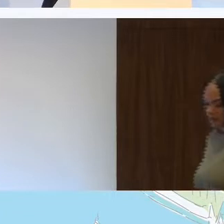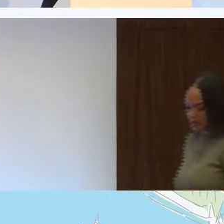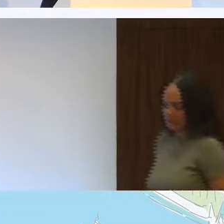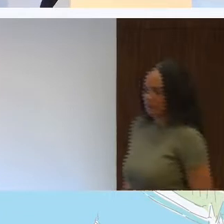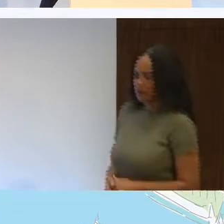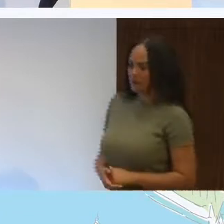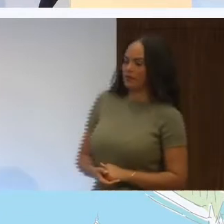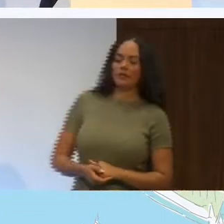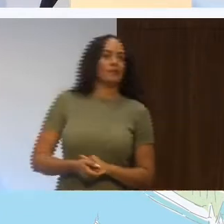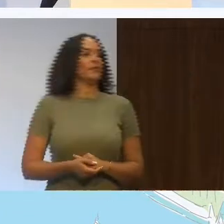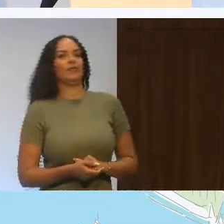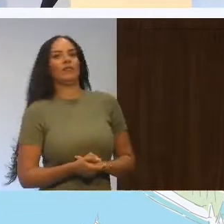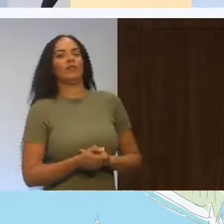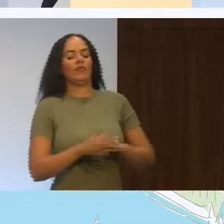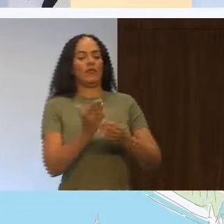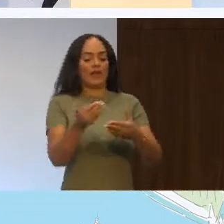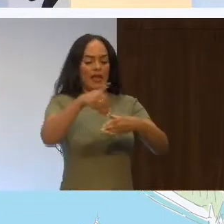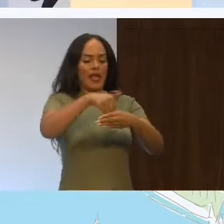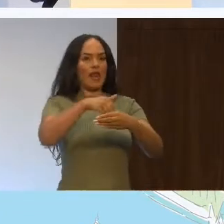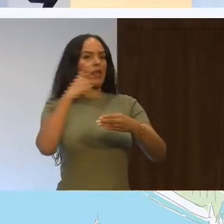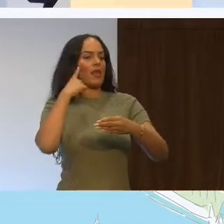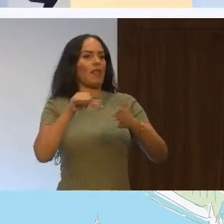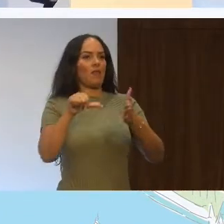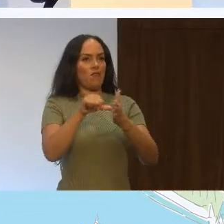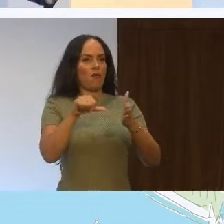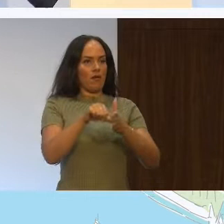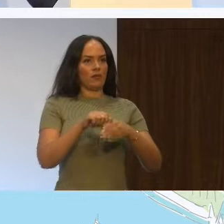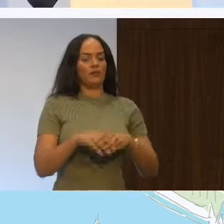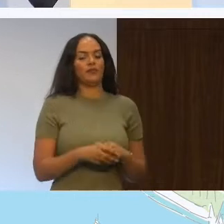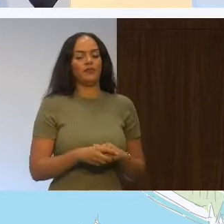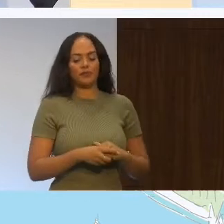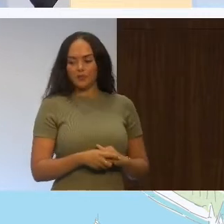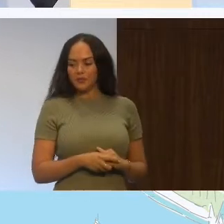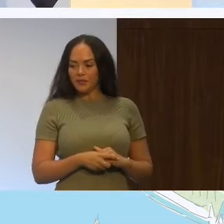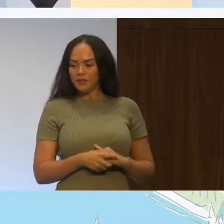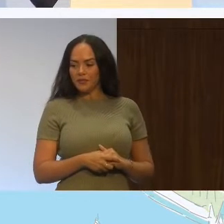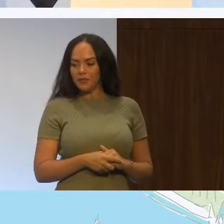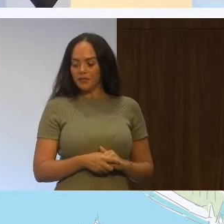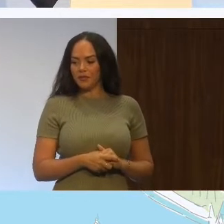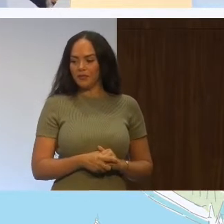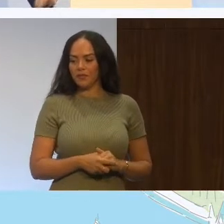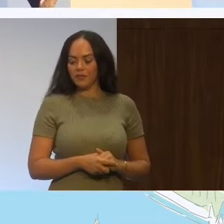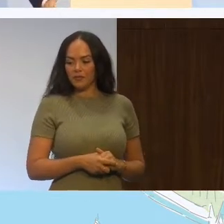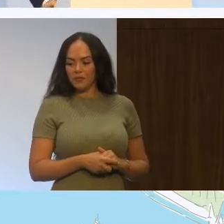that in the inner ear there is a problem, something called endo lymphatic hydrox.